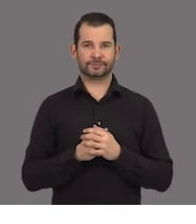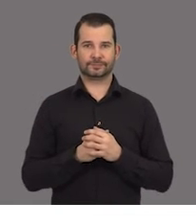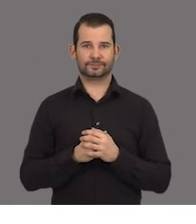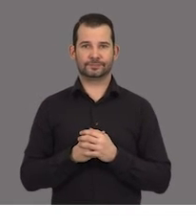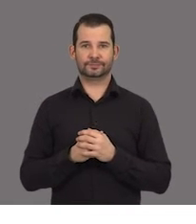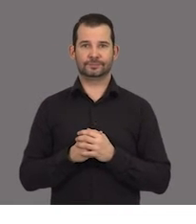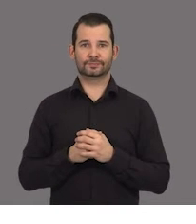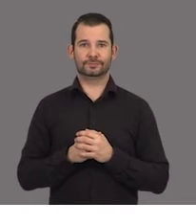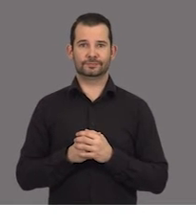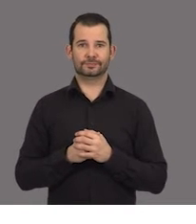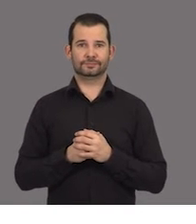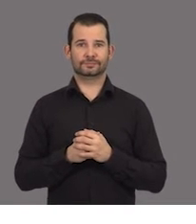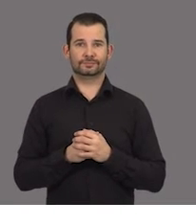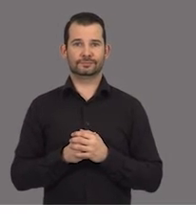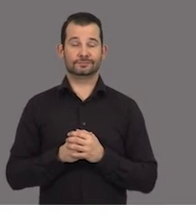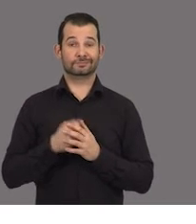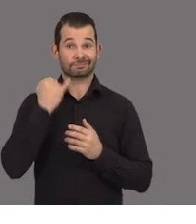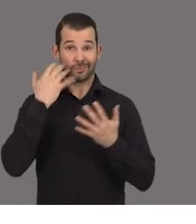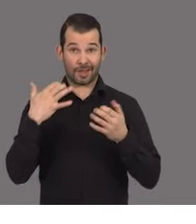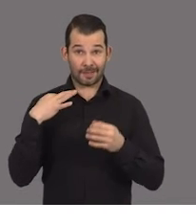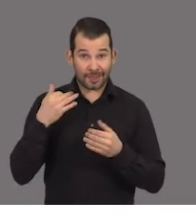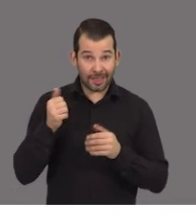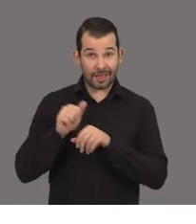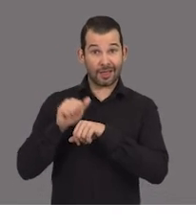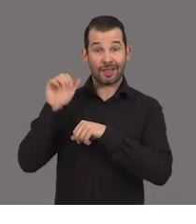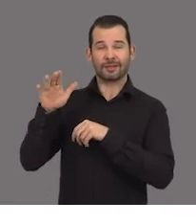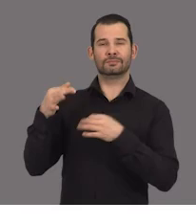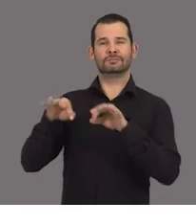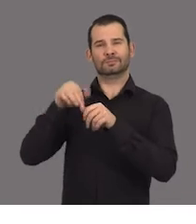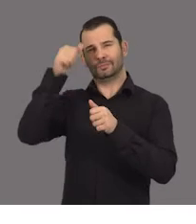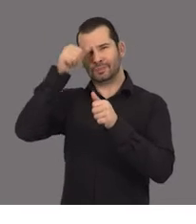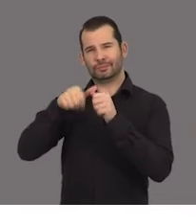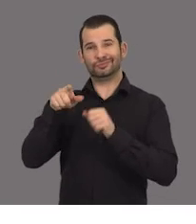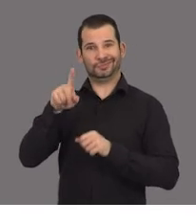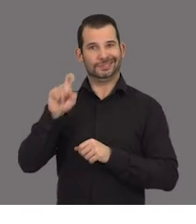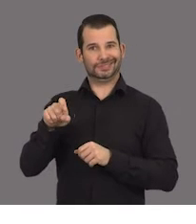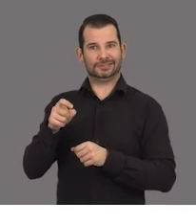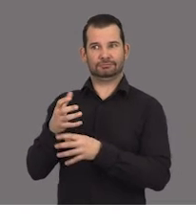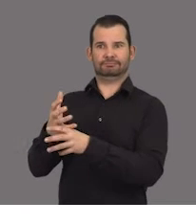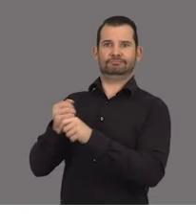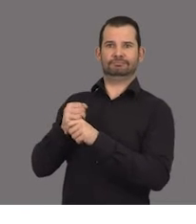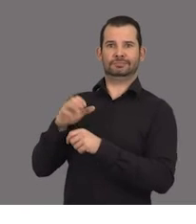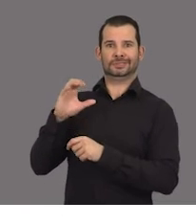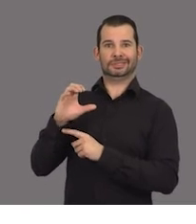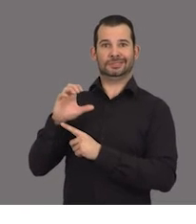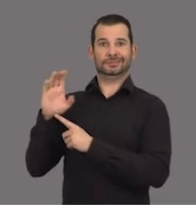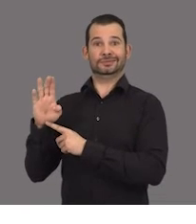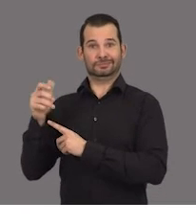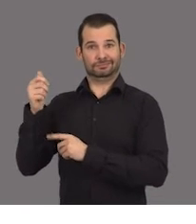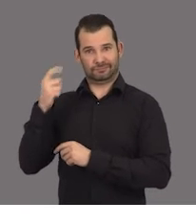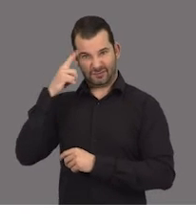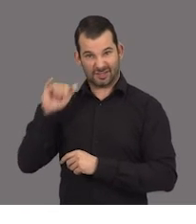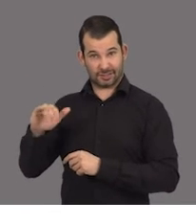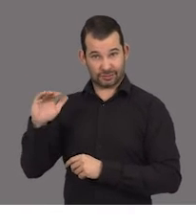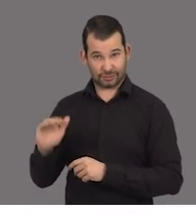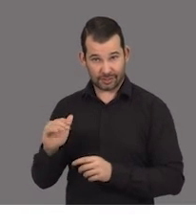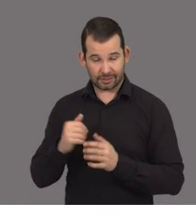In order to apply, remember that: You need to be receiving the Canada child benefit for the child.